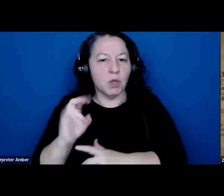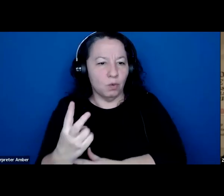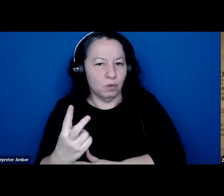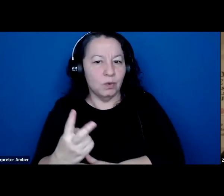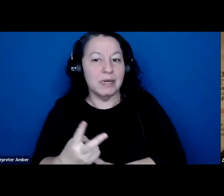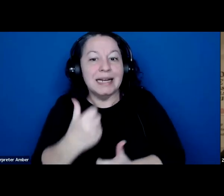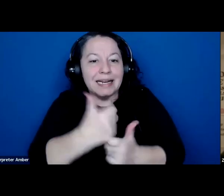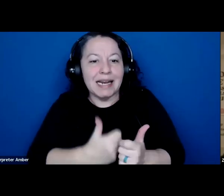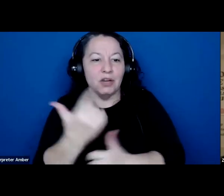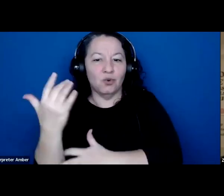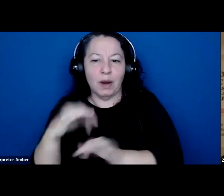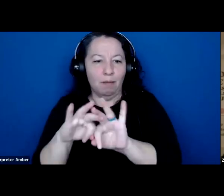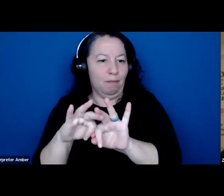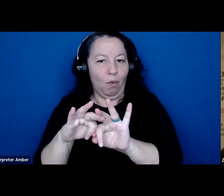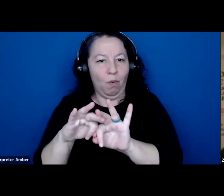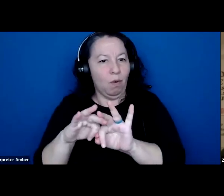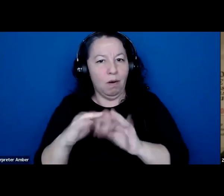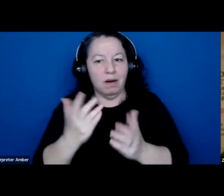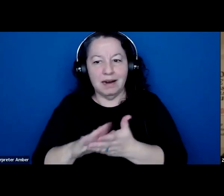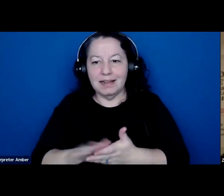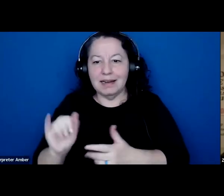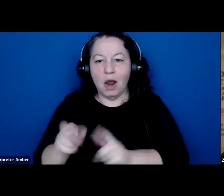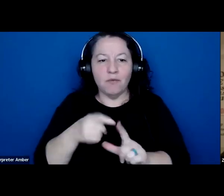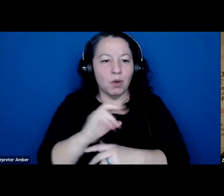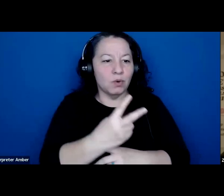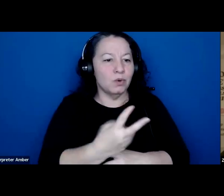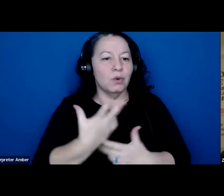in preventing soil erosion and, of course, in bolstering food security.